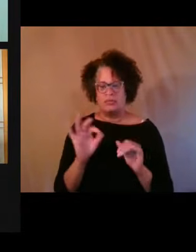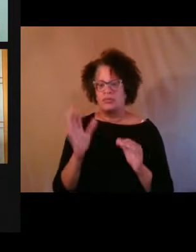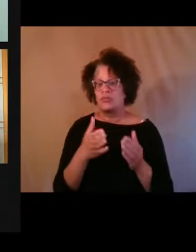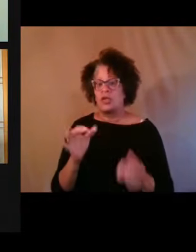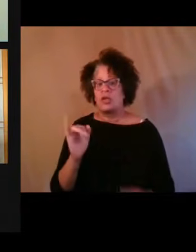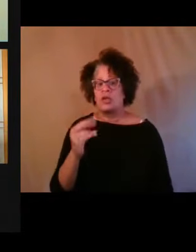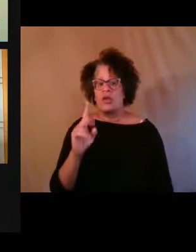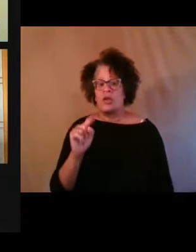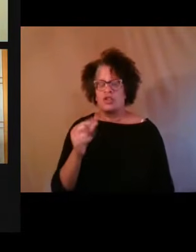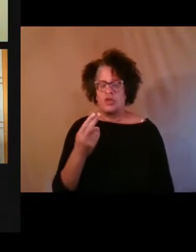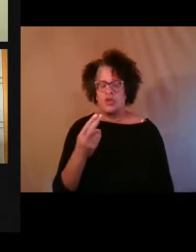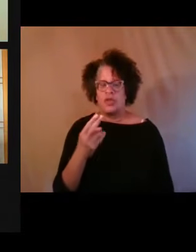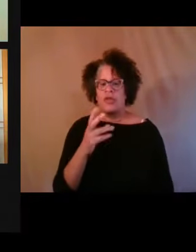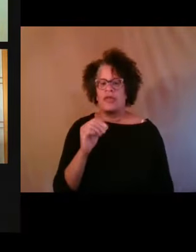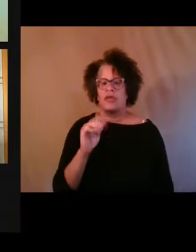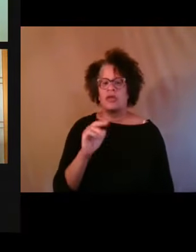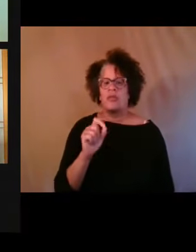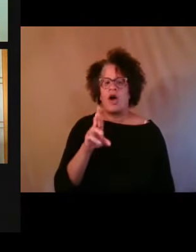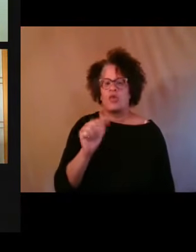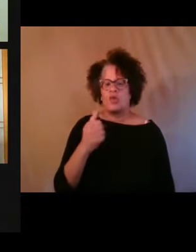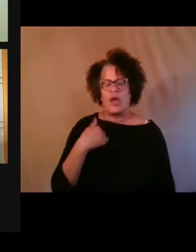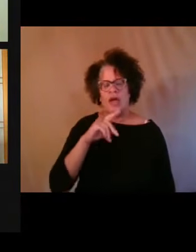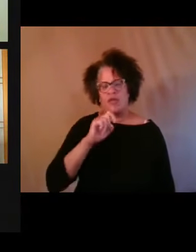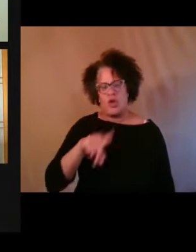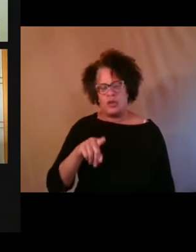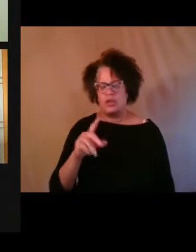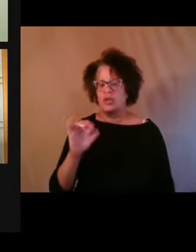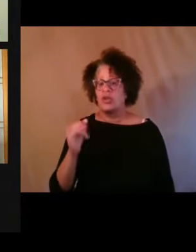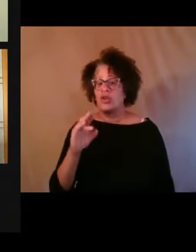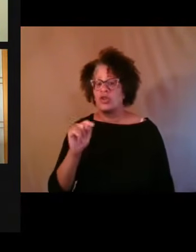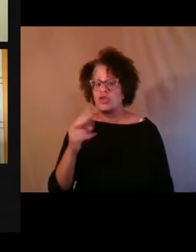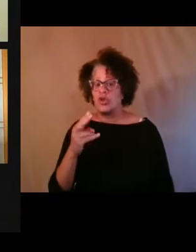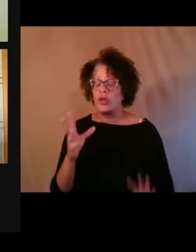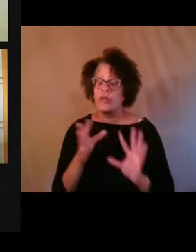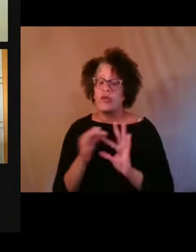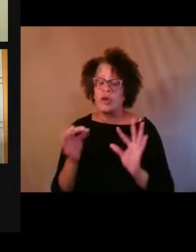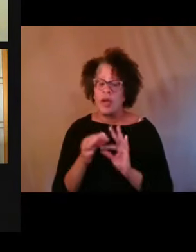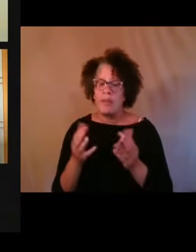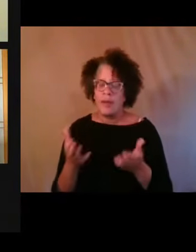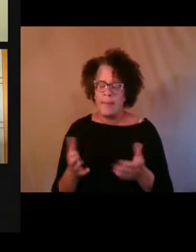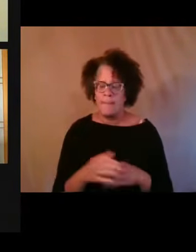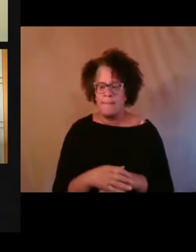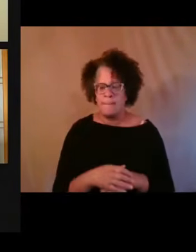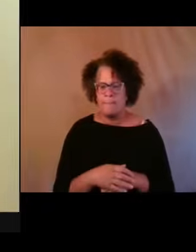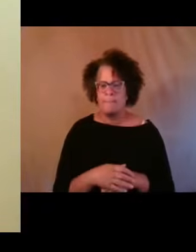I have a question for you. But Judith, please, what were you gonna say in response to Mike? Mike is so right.